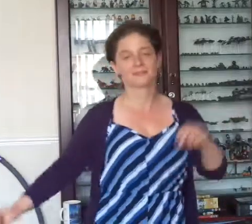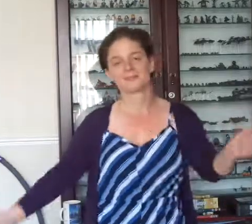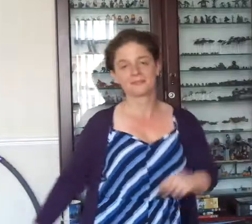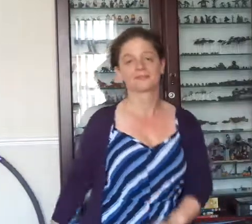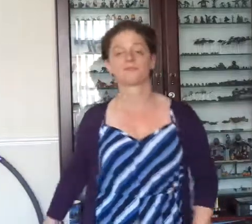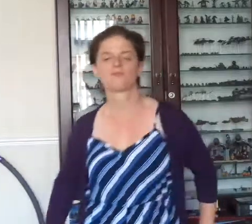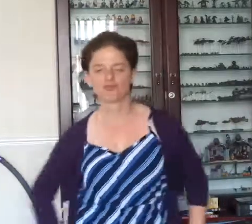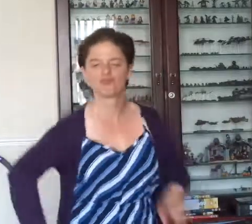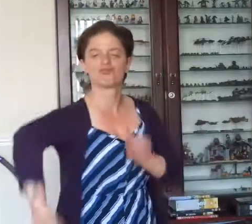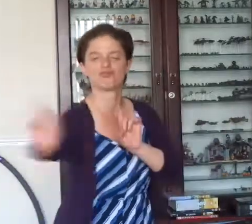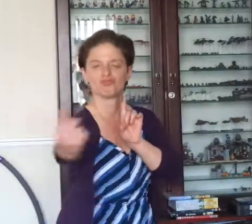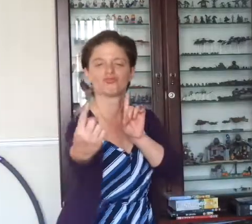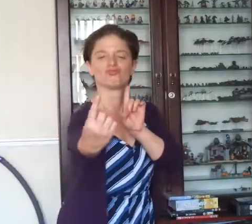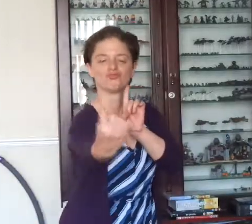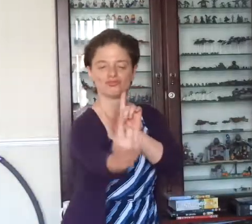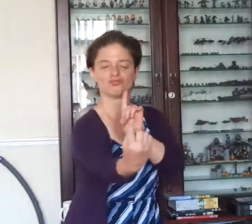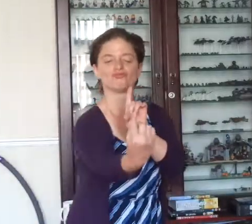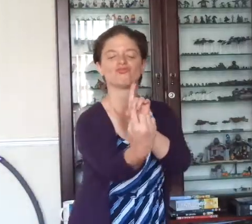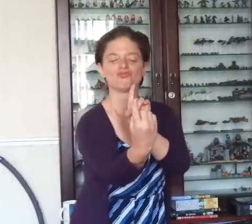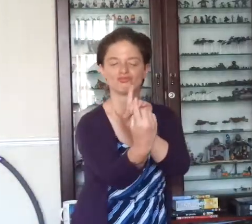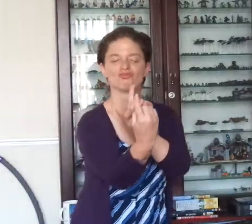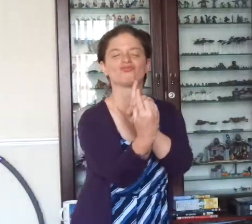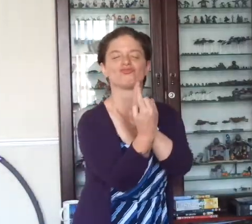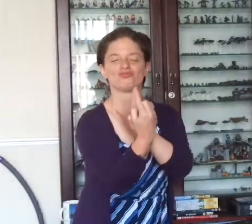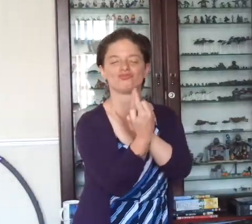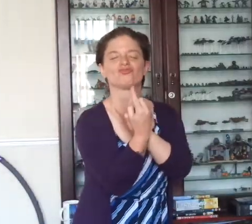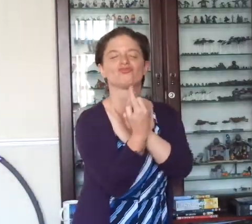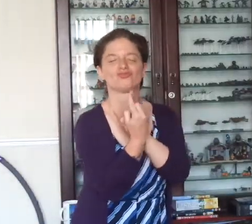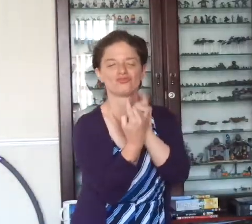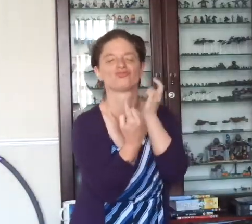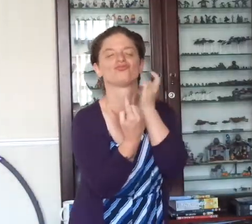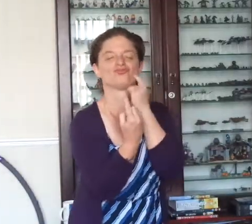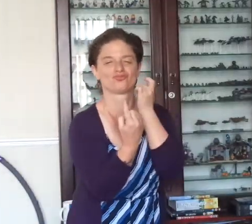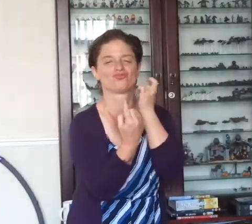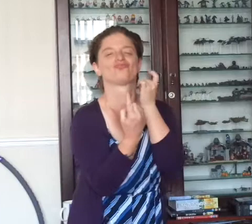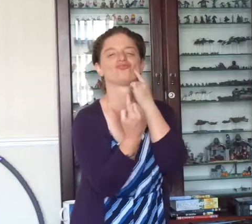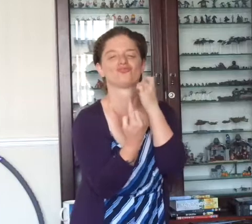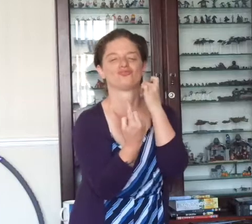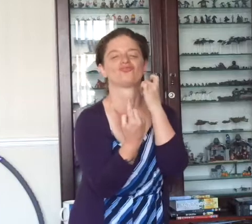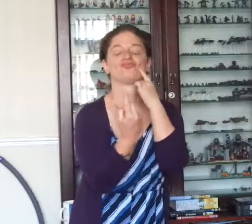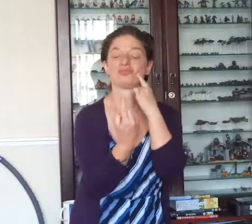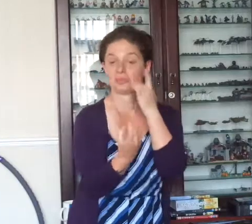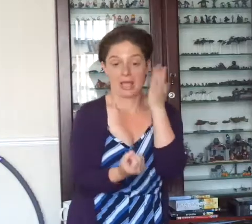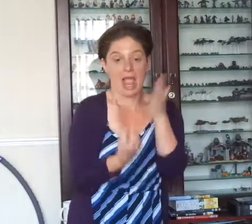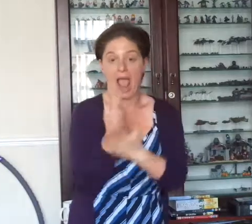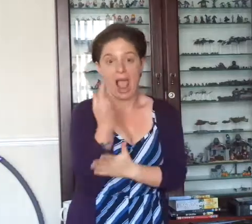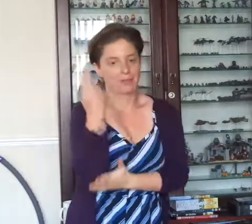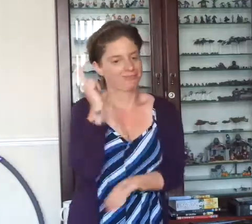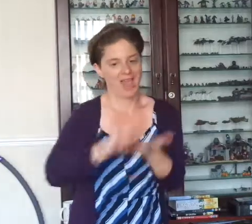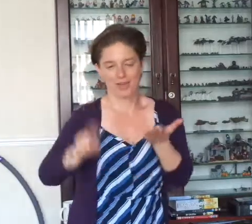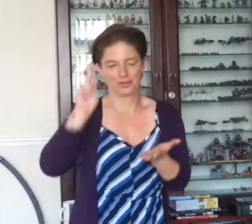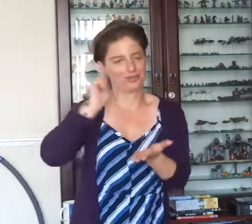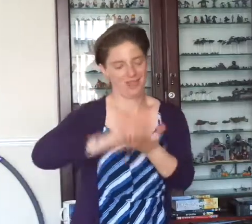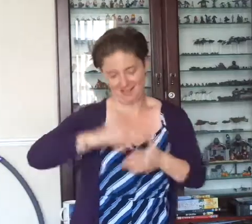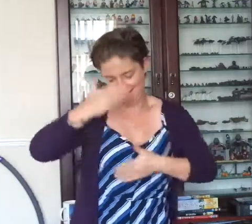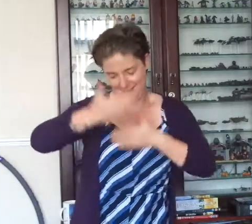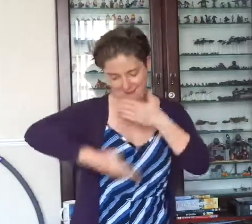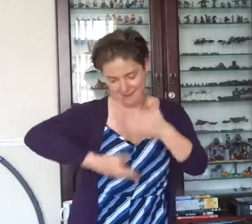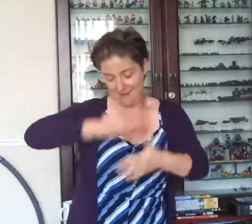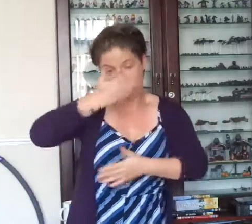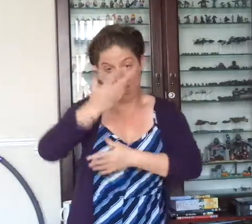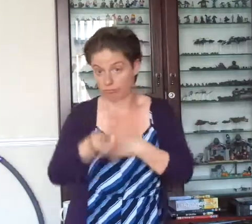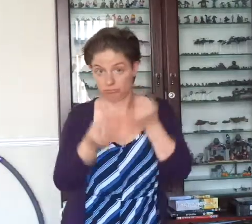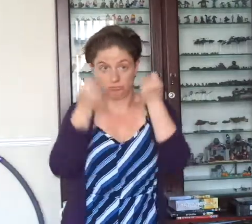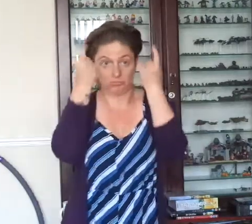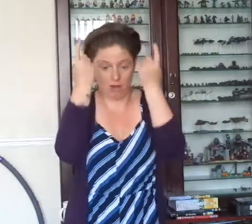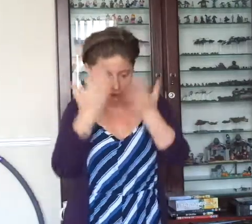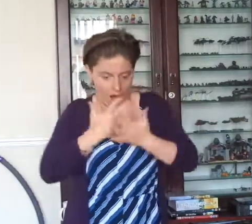Captured effortlessly That's the way it was Happened so naturally I did not know it was love